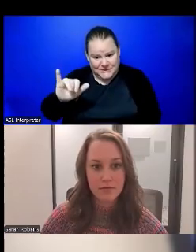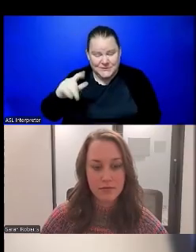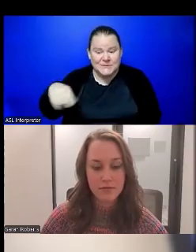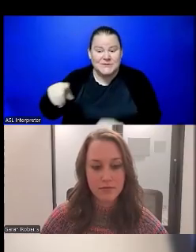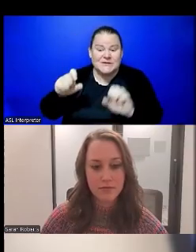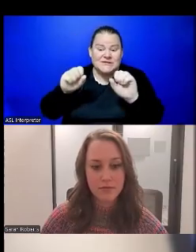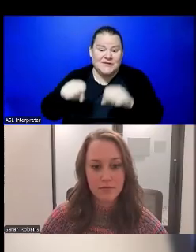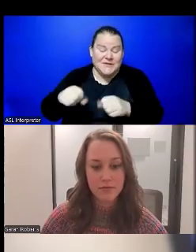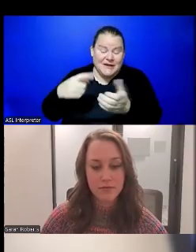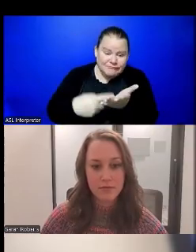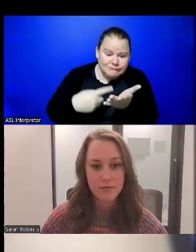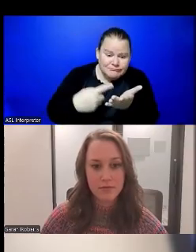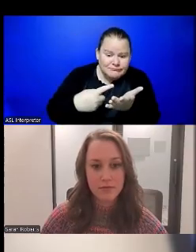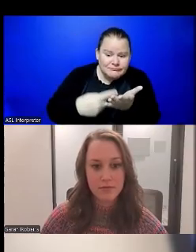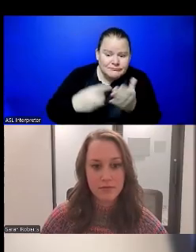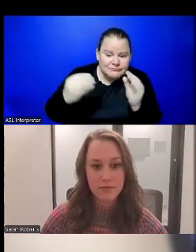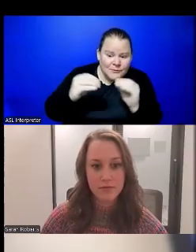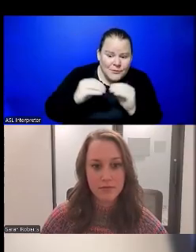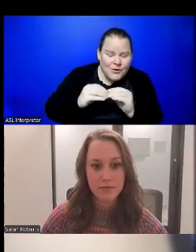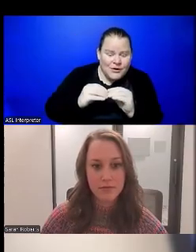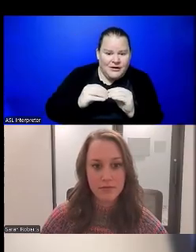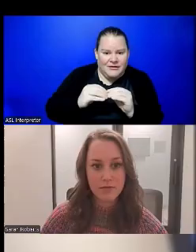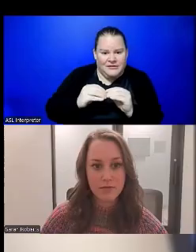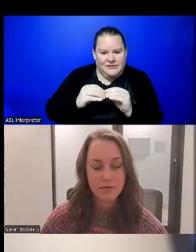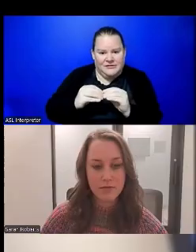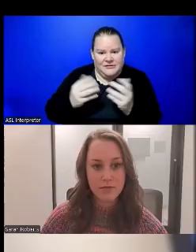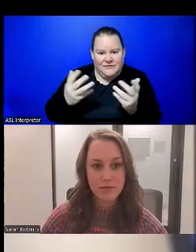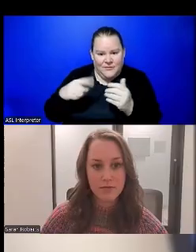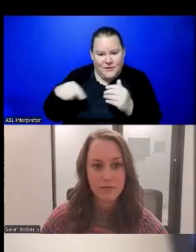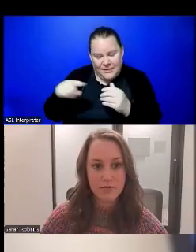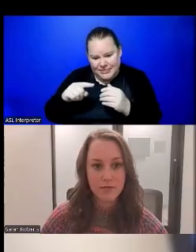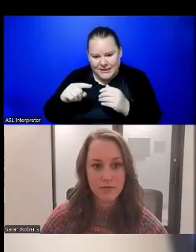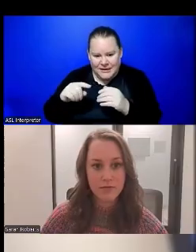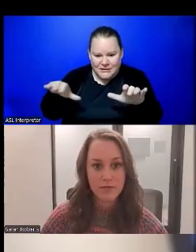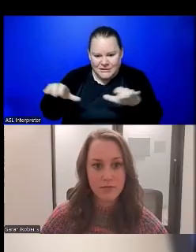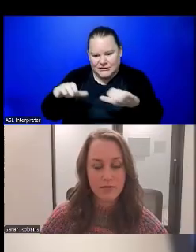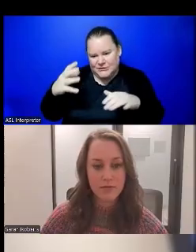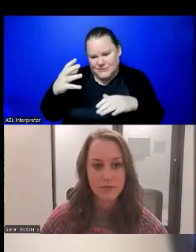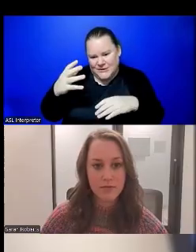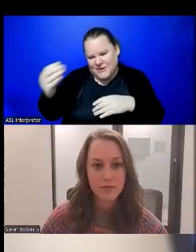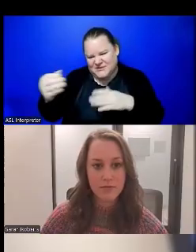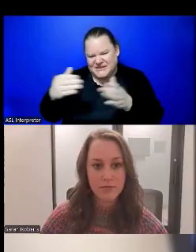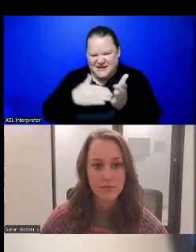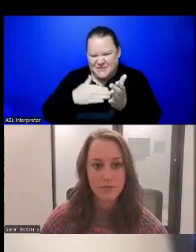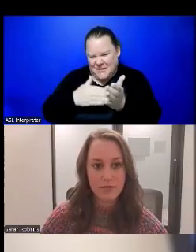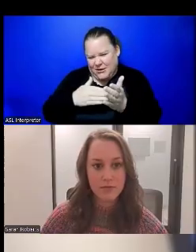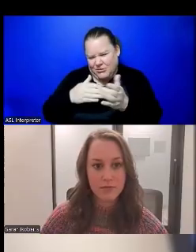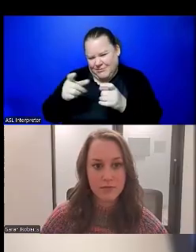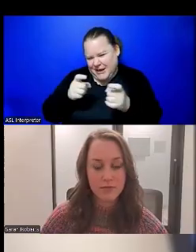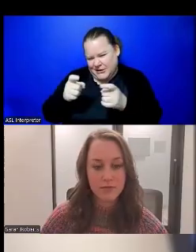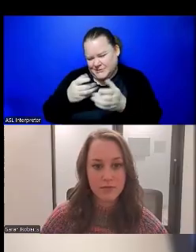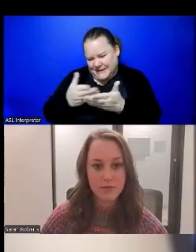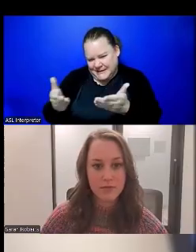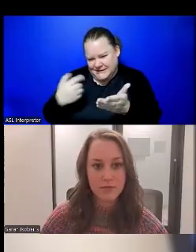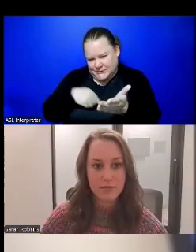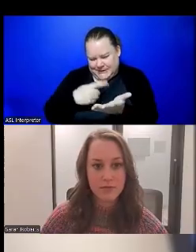discuss more of you know what they do outside of these the medical management that we discussed today. This is also a